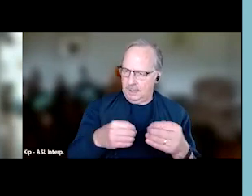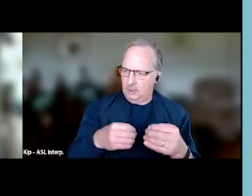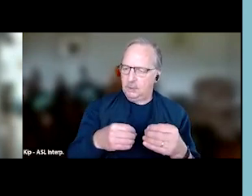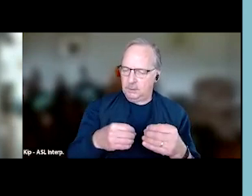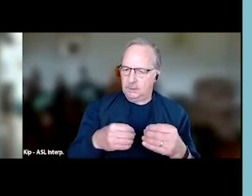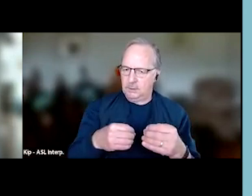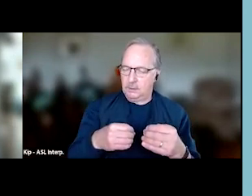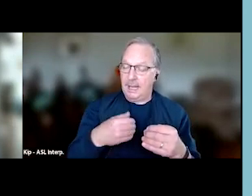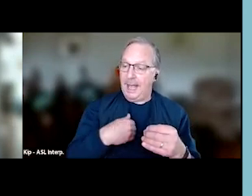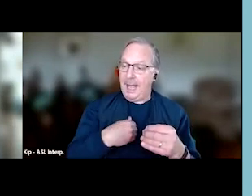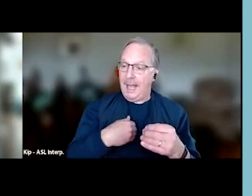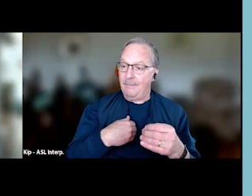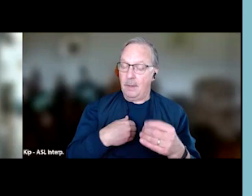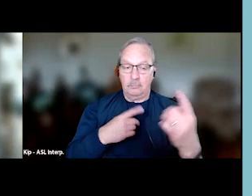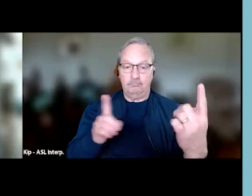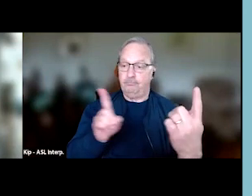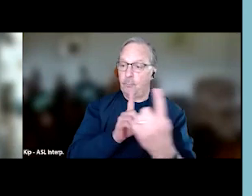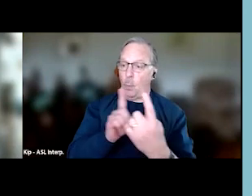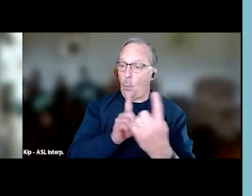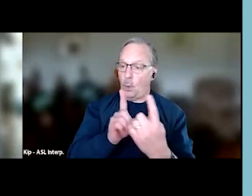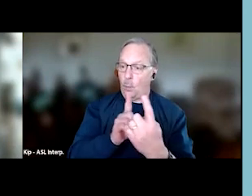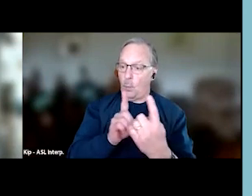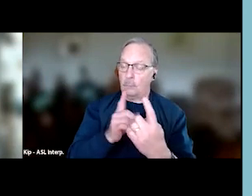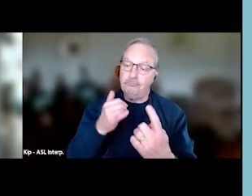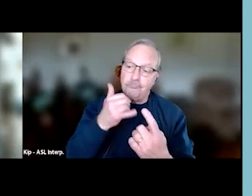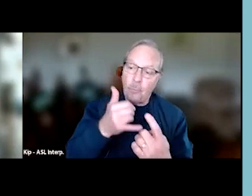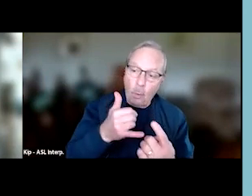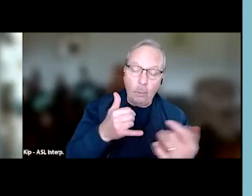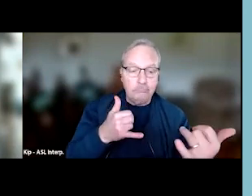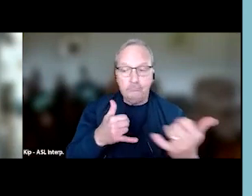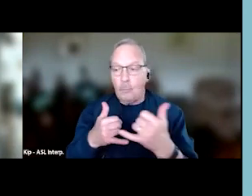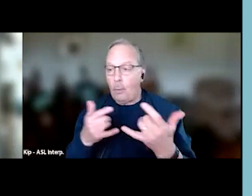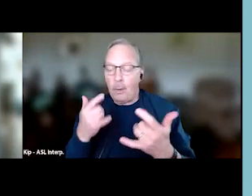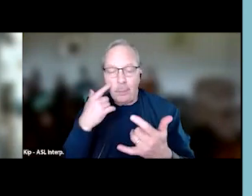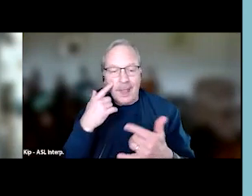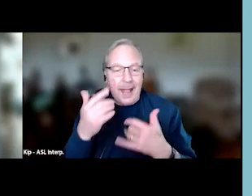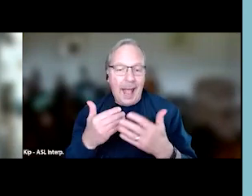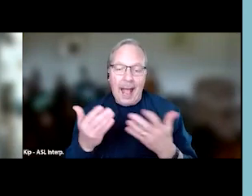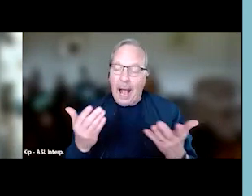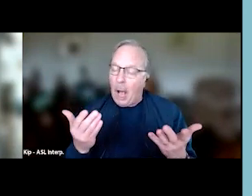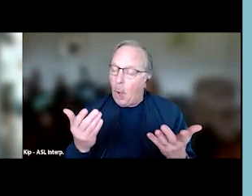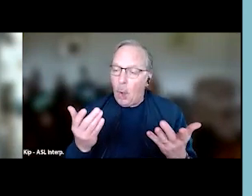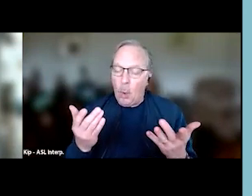to have like a one-on-one call with us to kind of think through how you might go about pursuing,